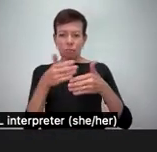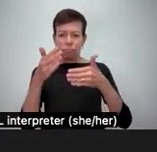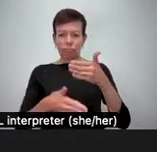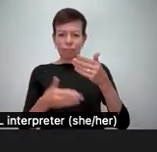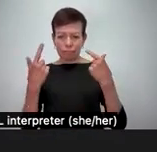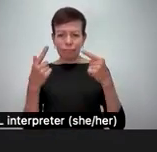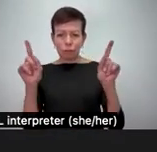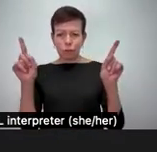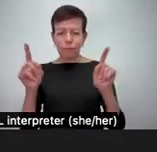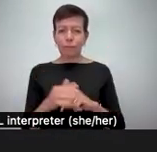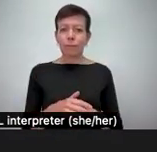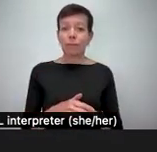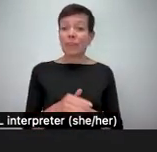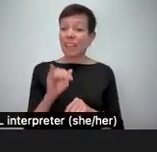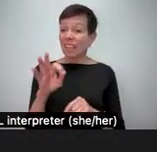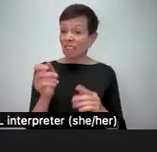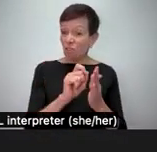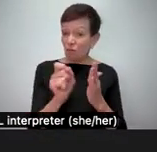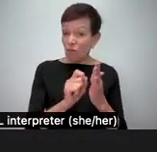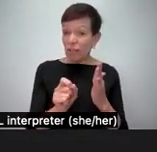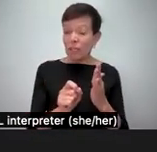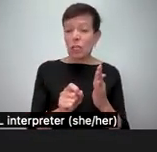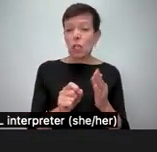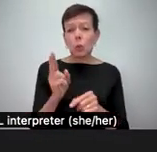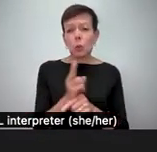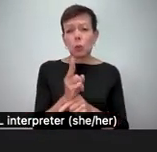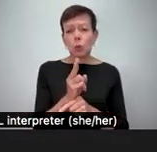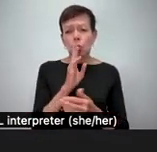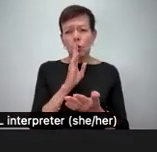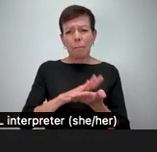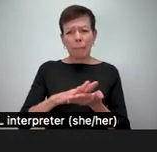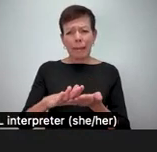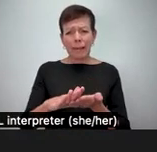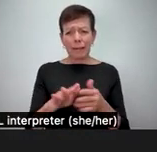Use plain language. Avoid using jargon or technical language. Remember that the,